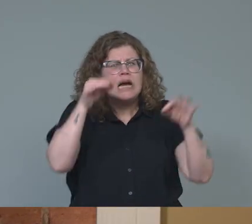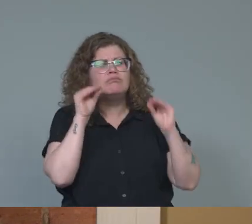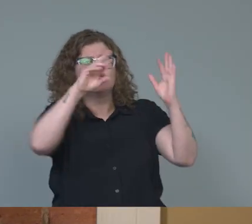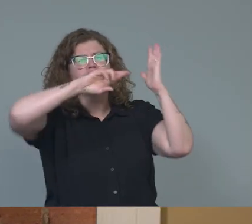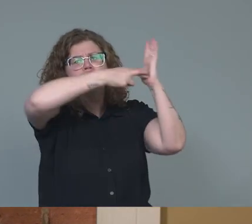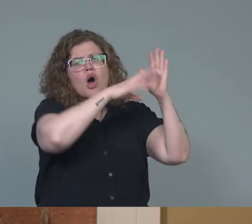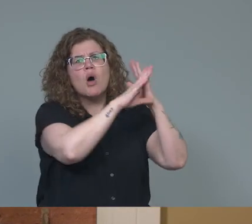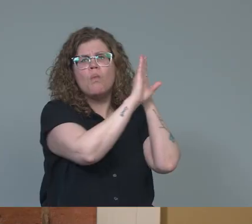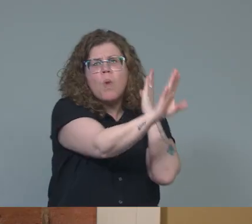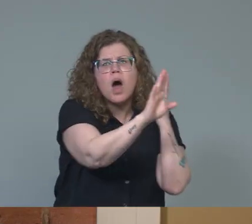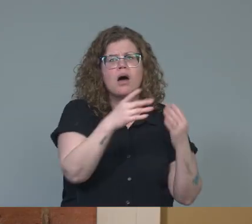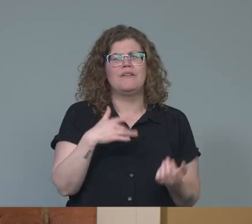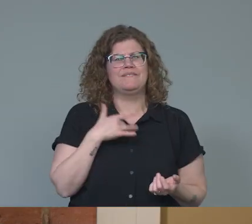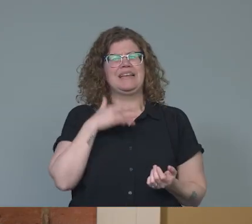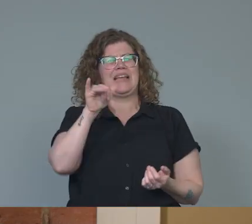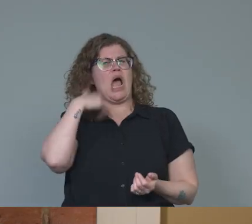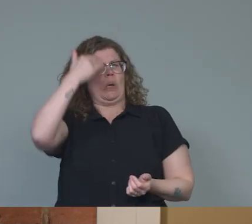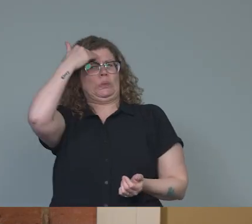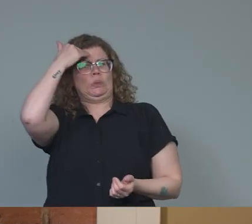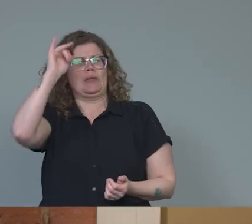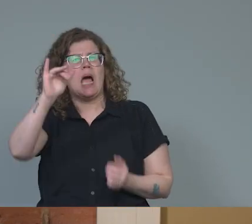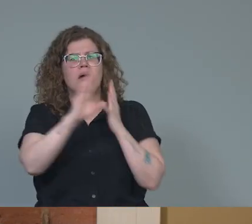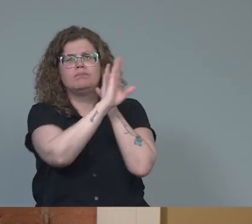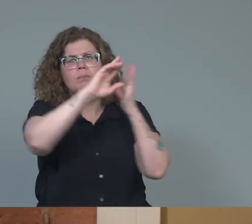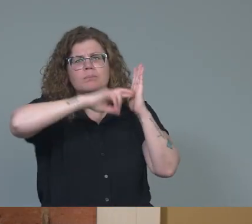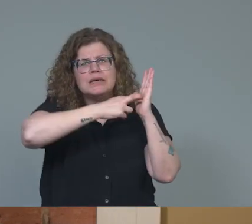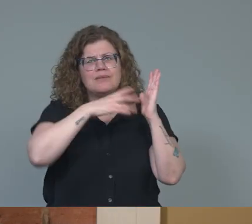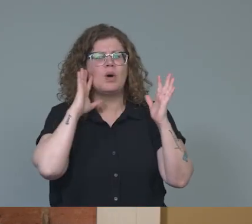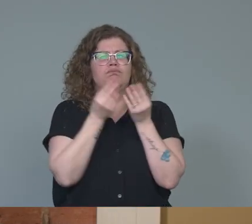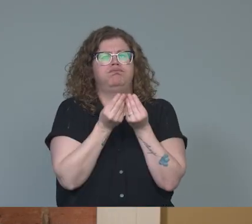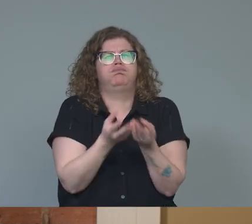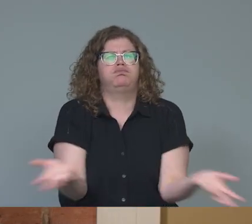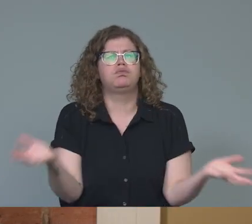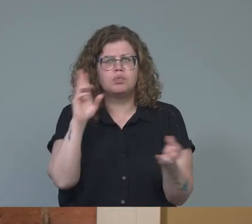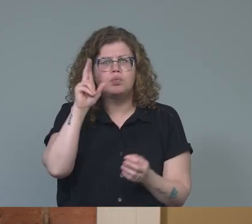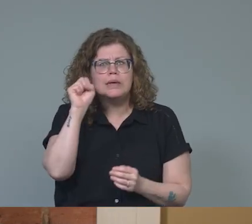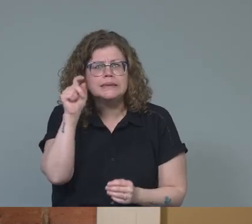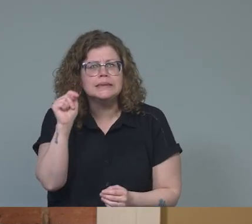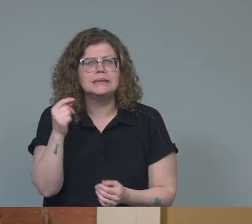Begin with just a little bit off the wall. Maybe it's panels attached to the wall. Those can be metal cutouts.